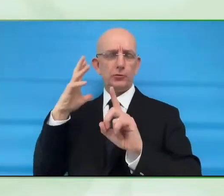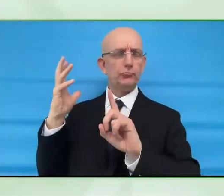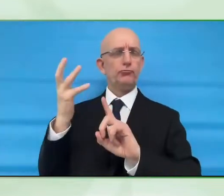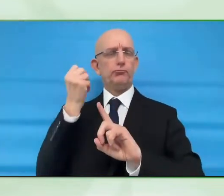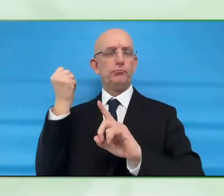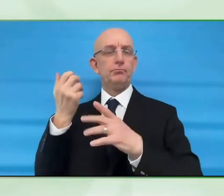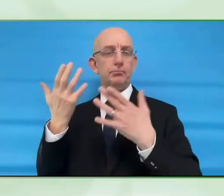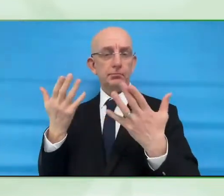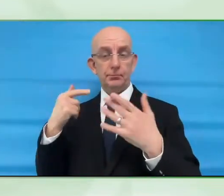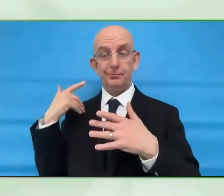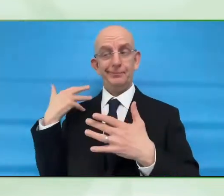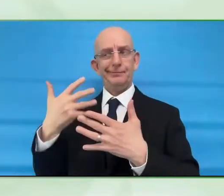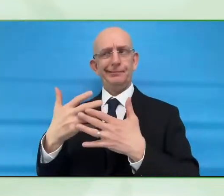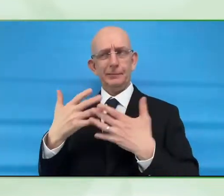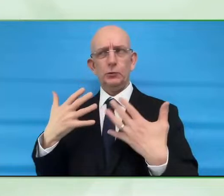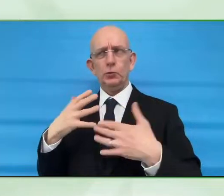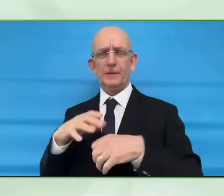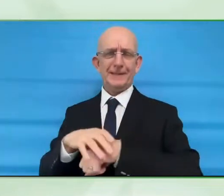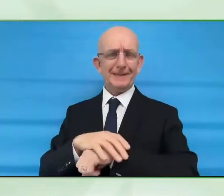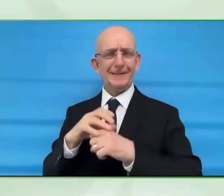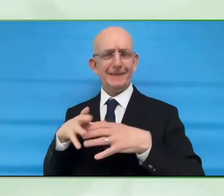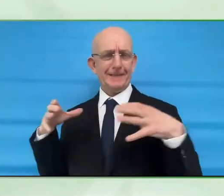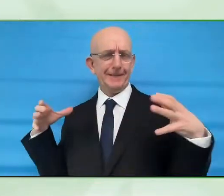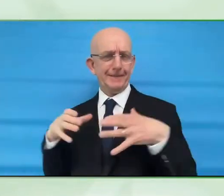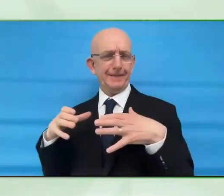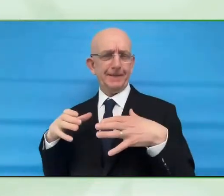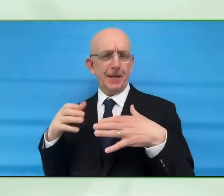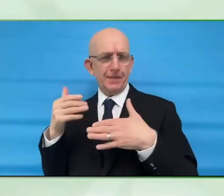astronomical data. The call thing about science and excavation, it is boundless.